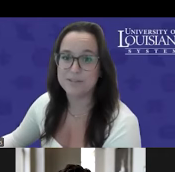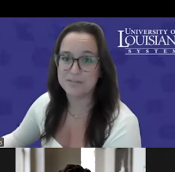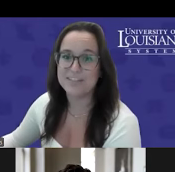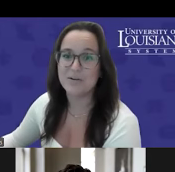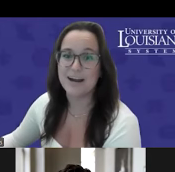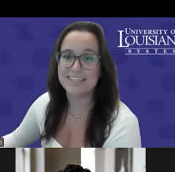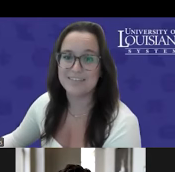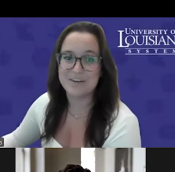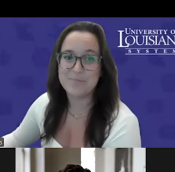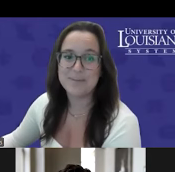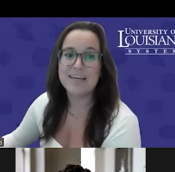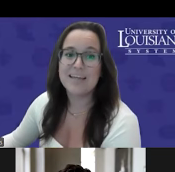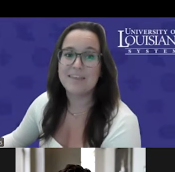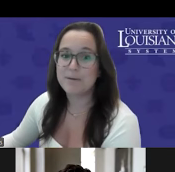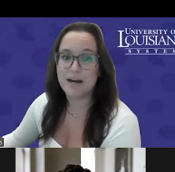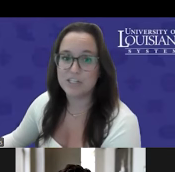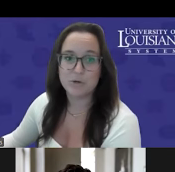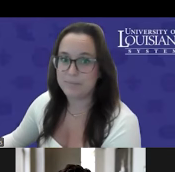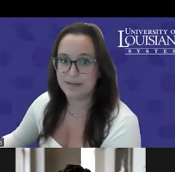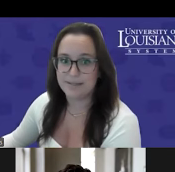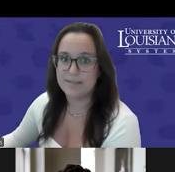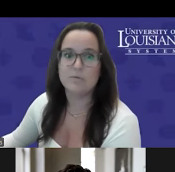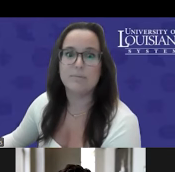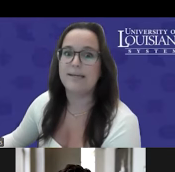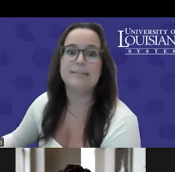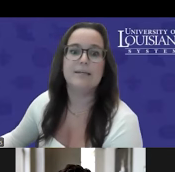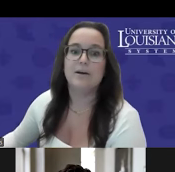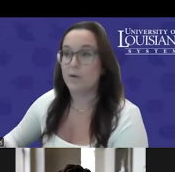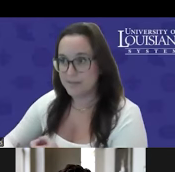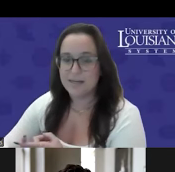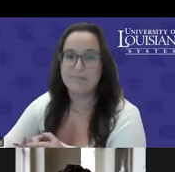service or activity. Think beyond just our websites. This would mean our websites